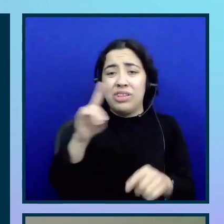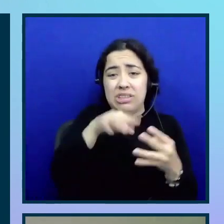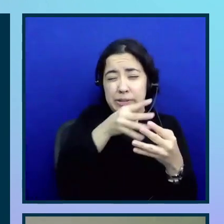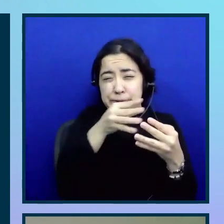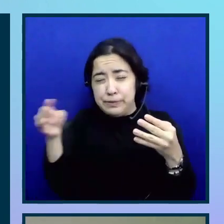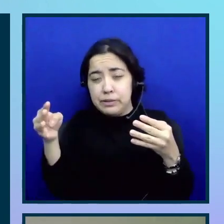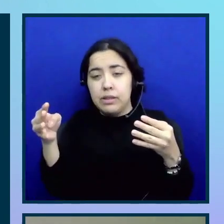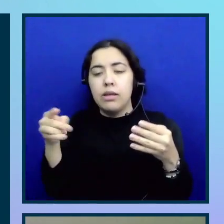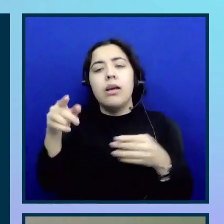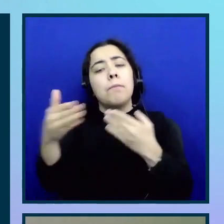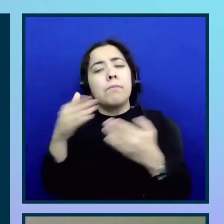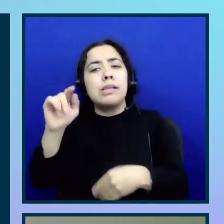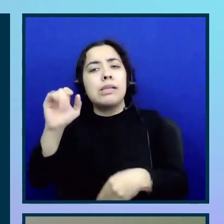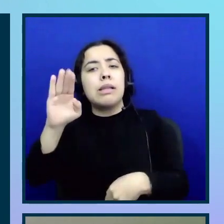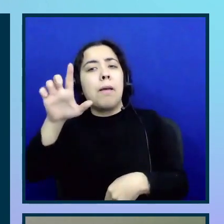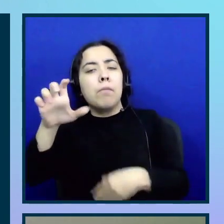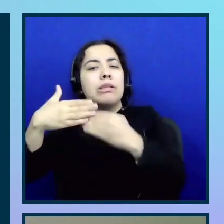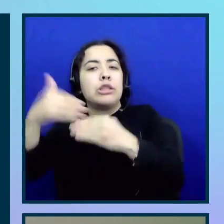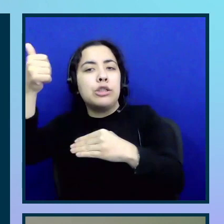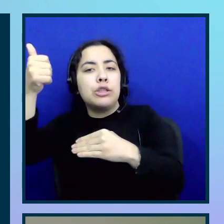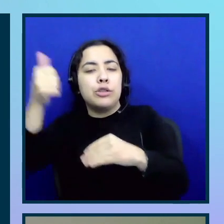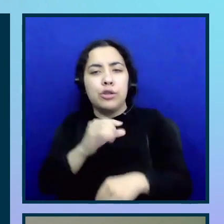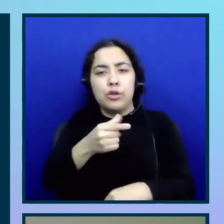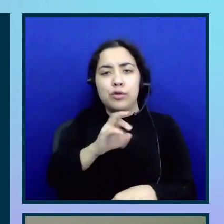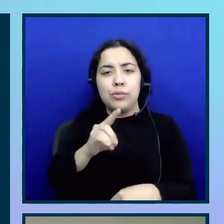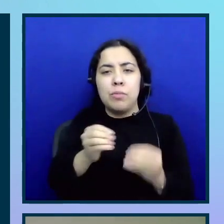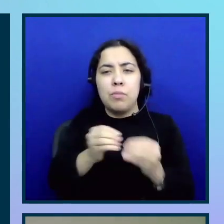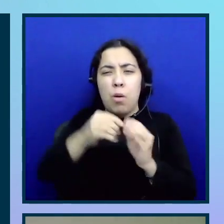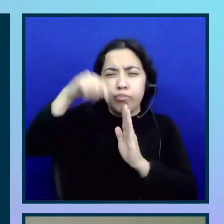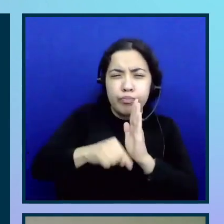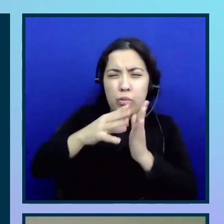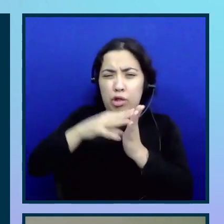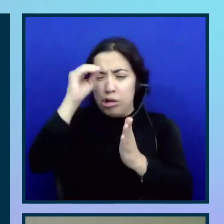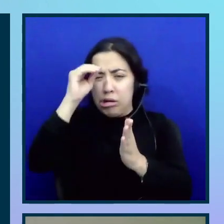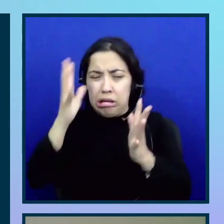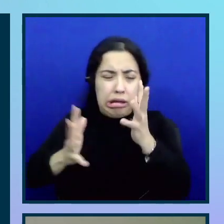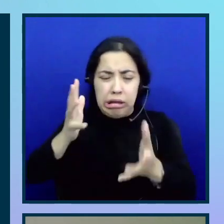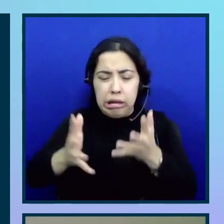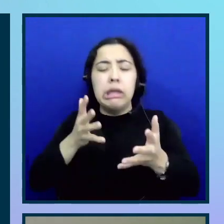and a grid has a steep learning curve. And a grid is just fundamentally more efficient